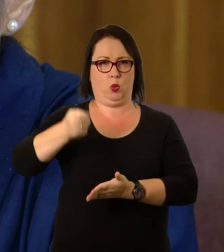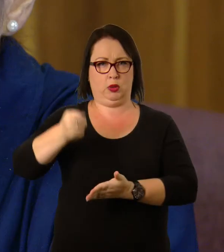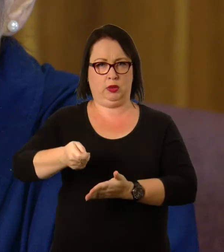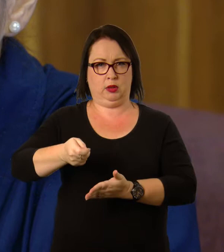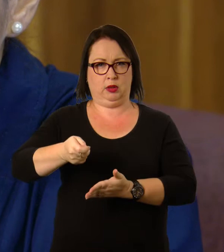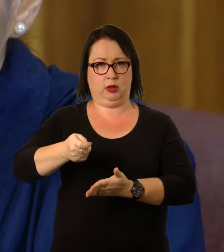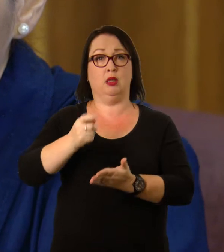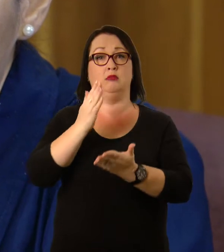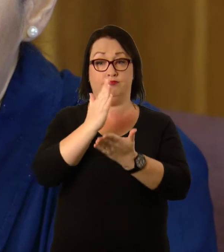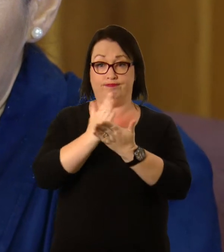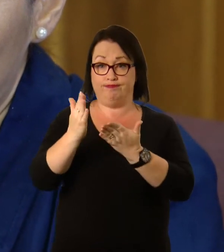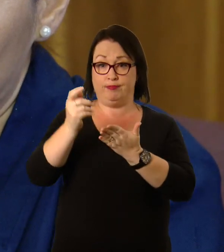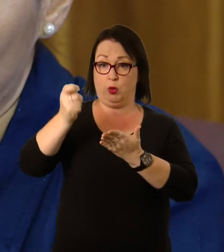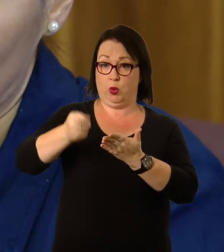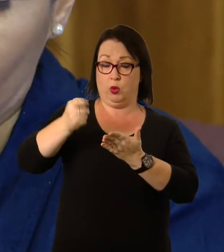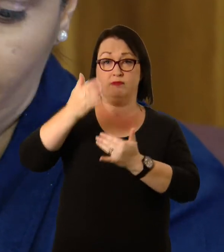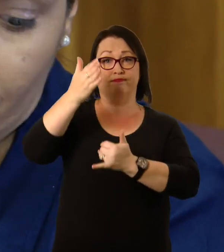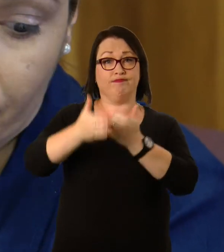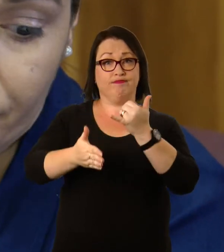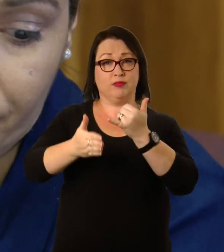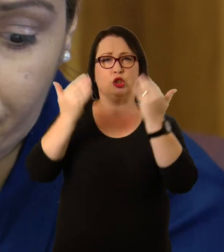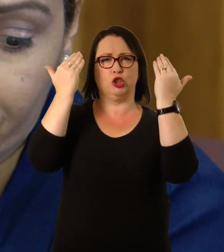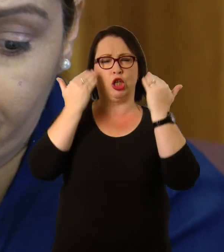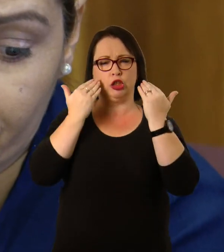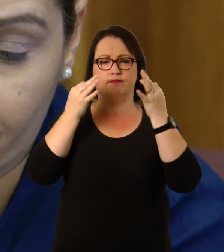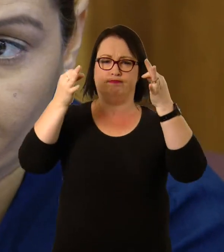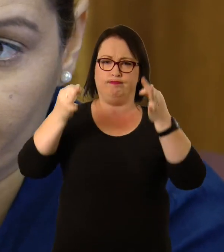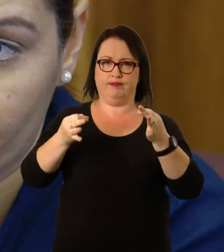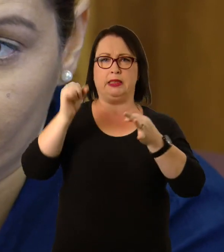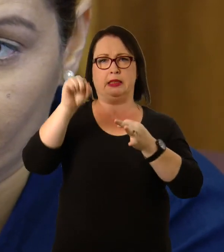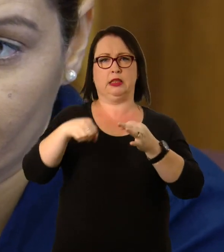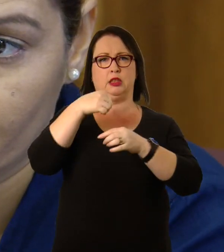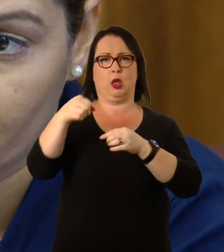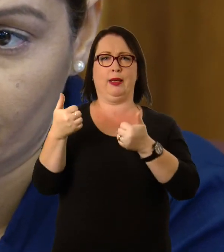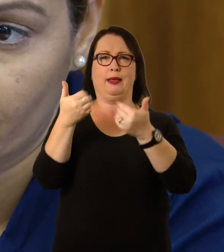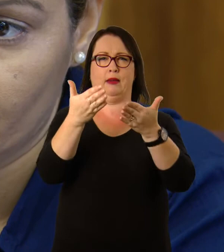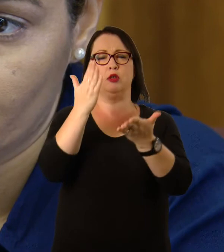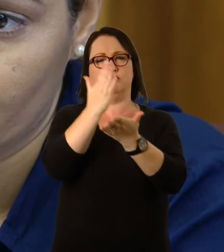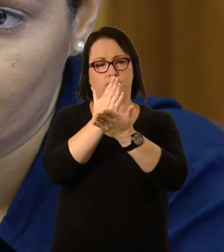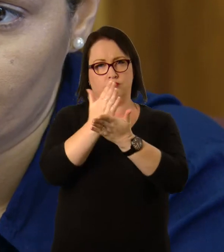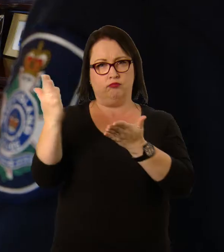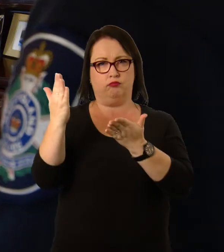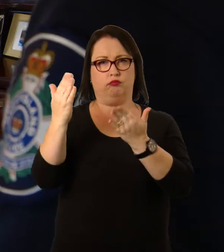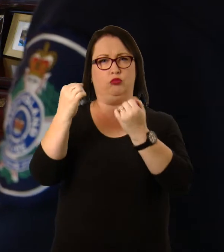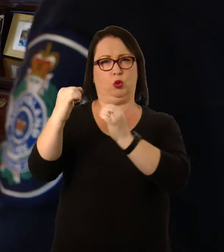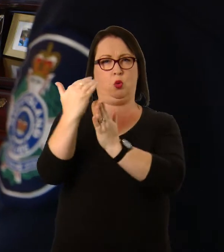At the final hearing, the magistrate will make a decision whether to give you a final protection order